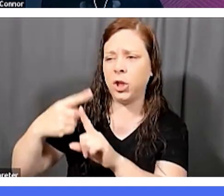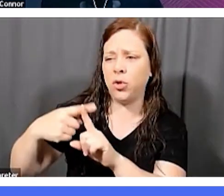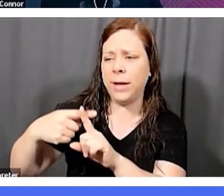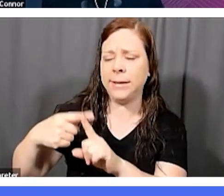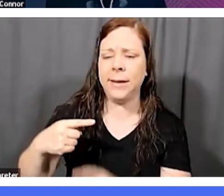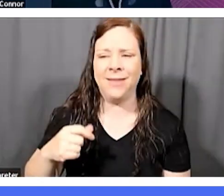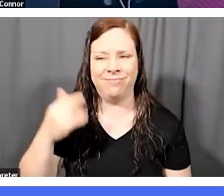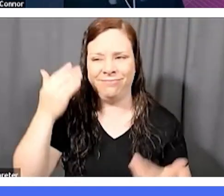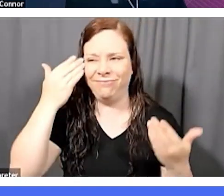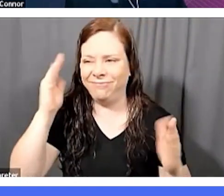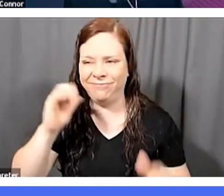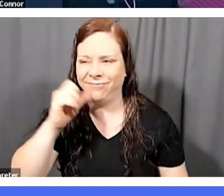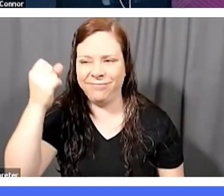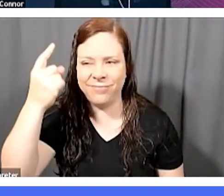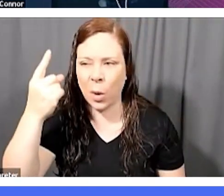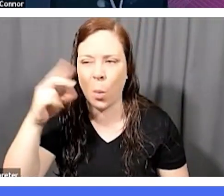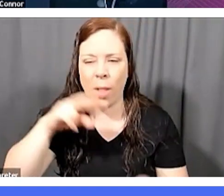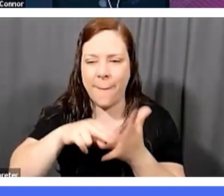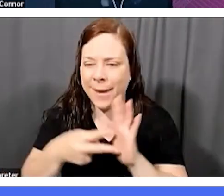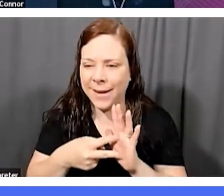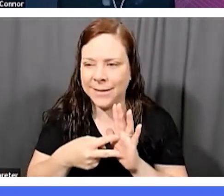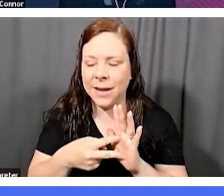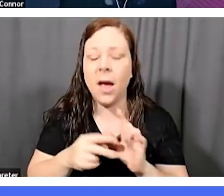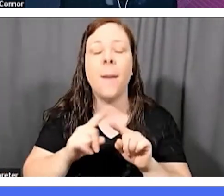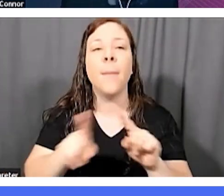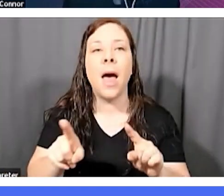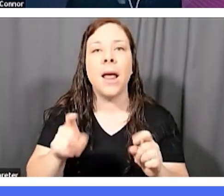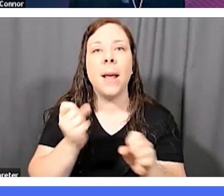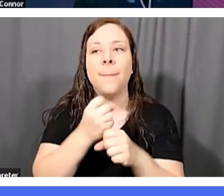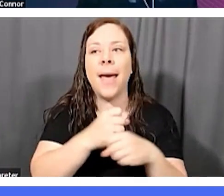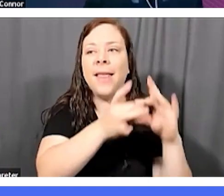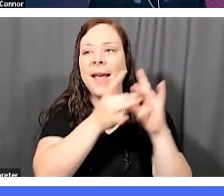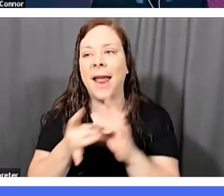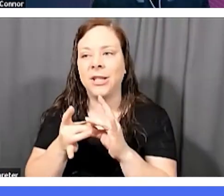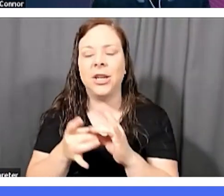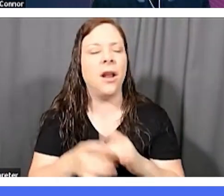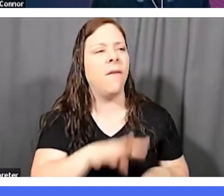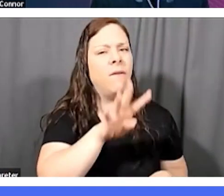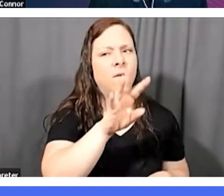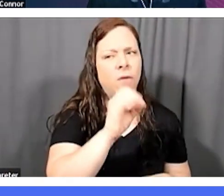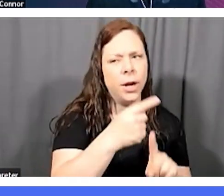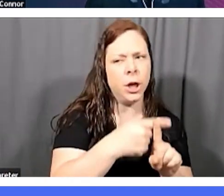He was building a connection that what clothes makes sense at 40 degrees versus what clothes makes sense at 65 degrees.